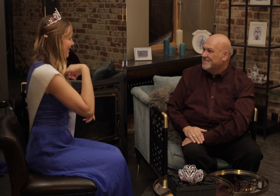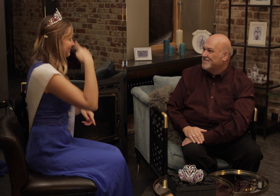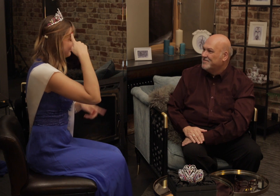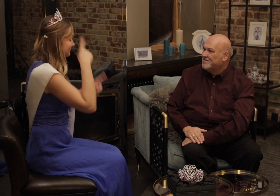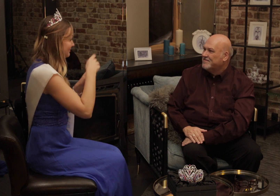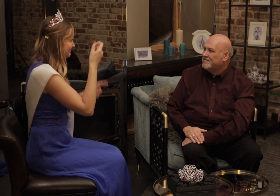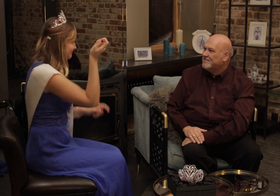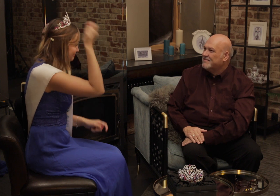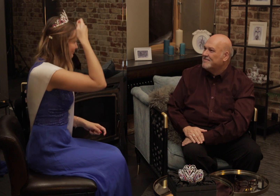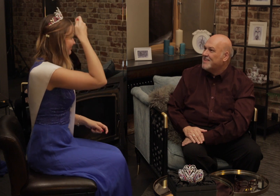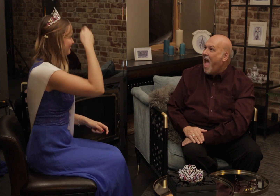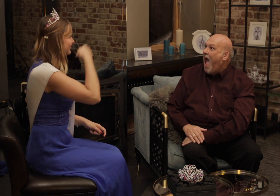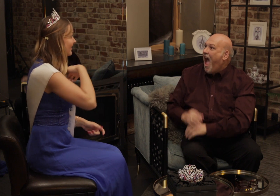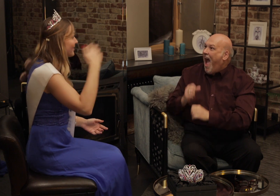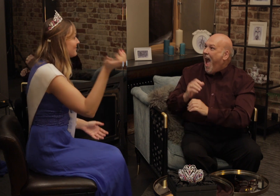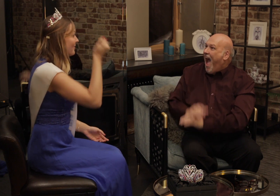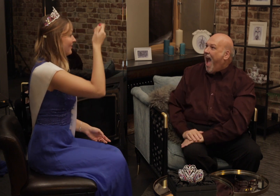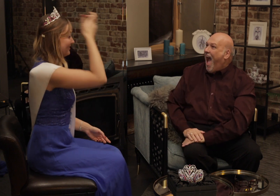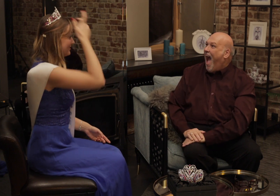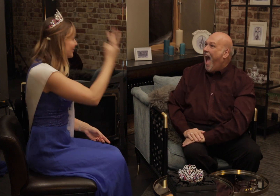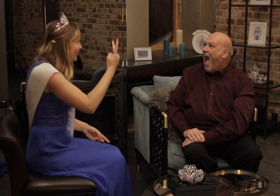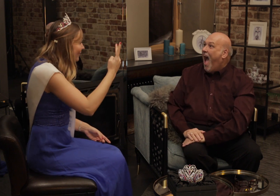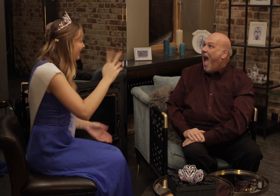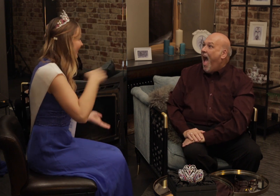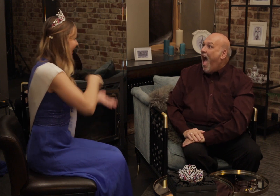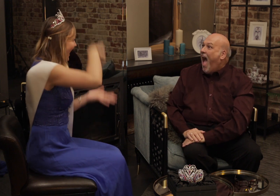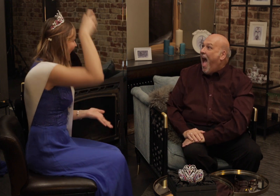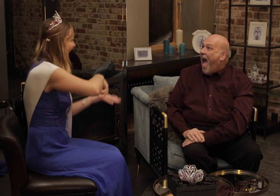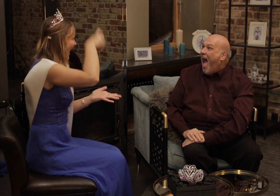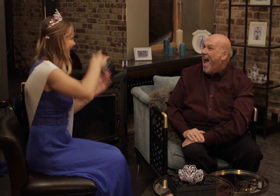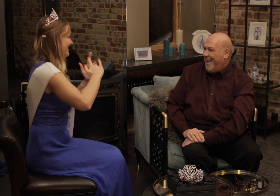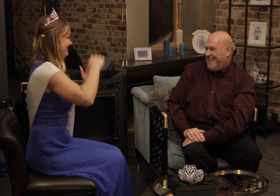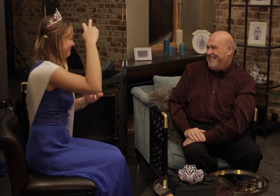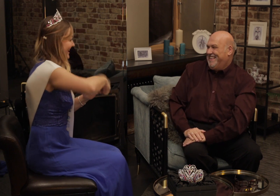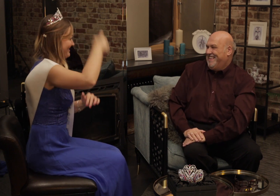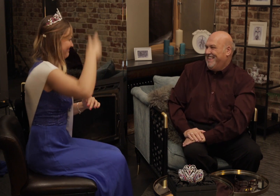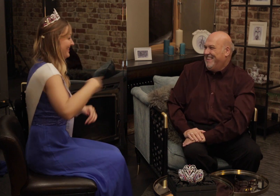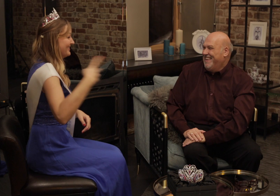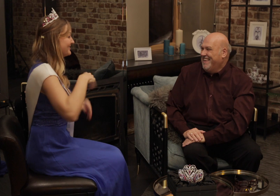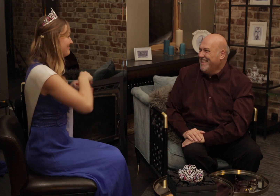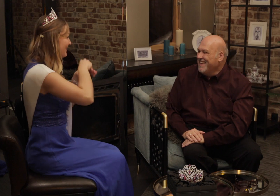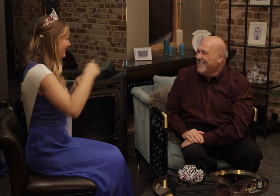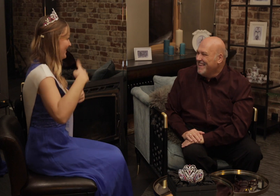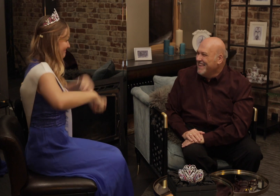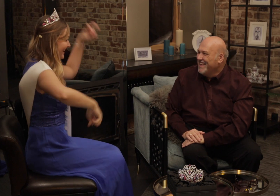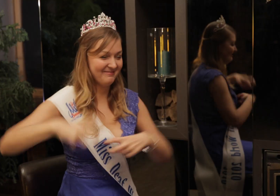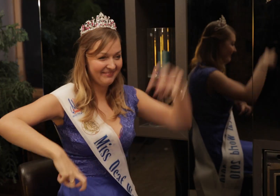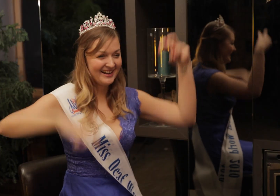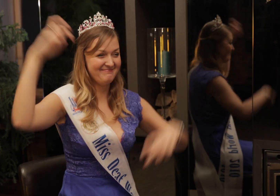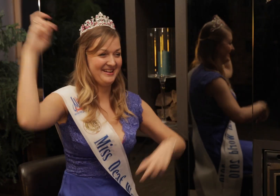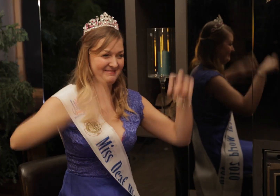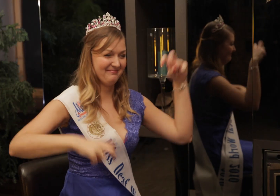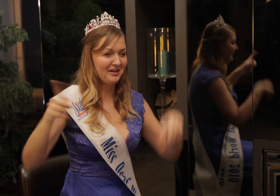That's where it finally clicked! I had won two crowns! I was so overjoyed, and my friend and I bounced around the room.